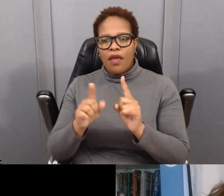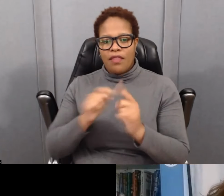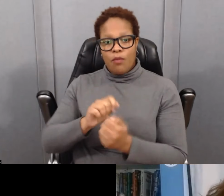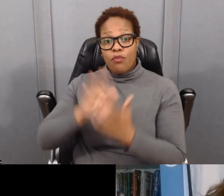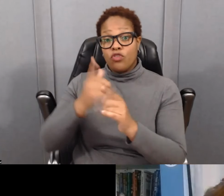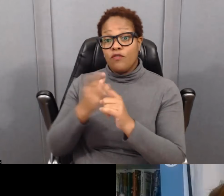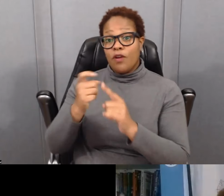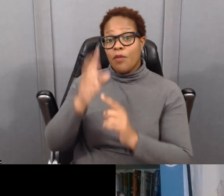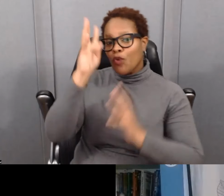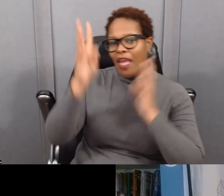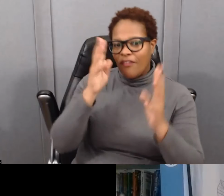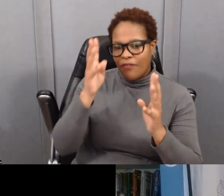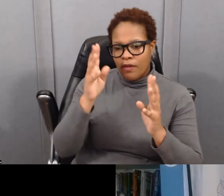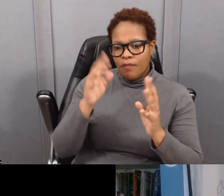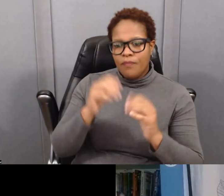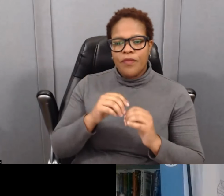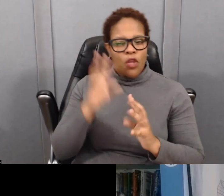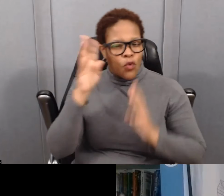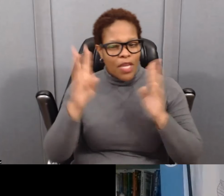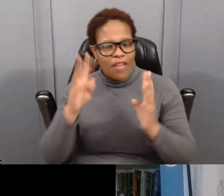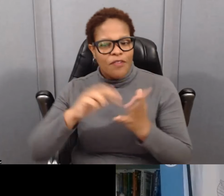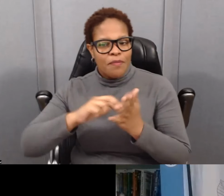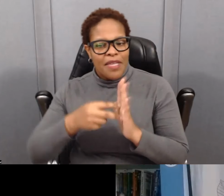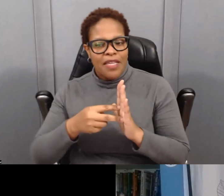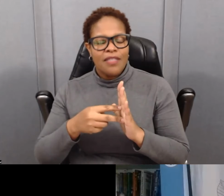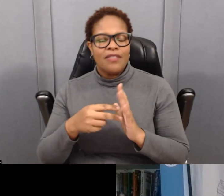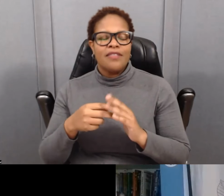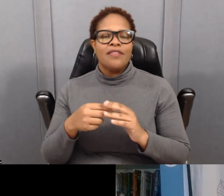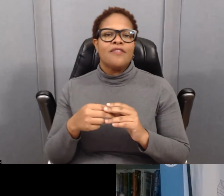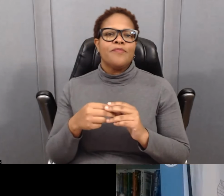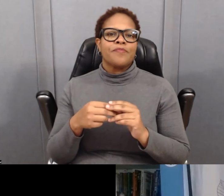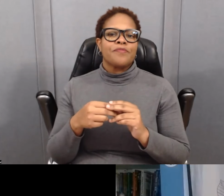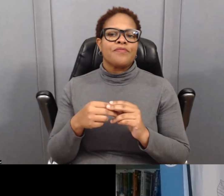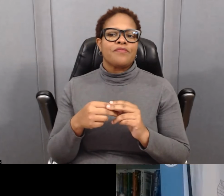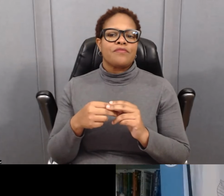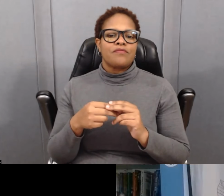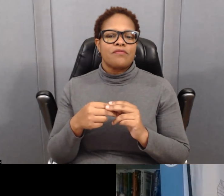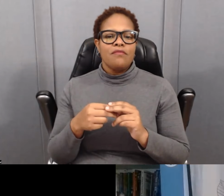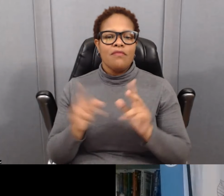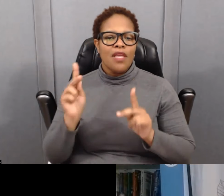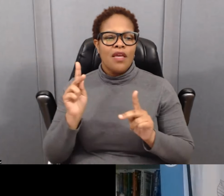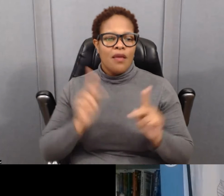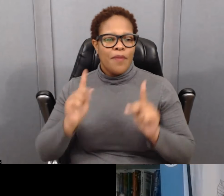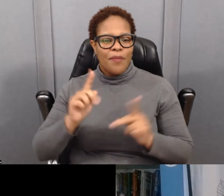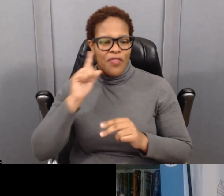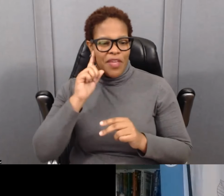And when I say creative, I just mean, it's not, folks think sometimes that the intent should be,